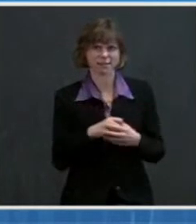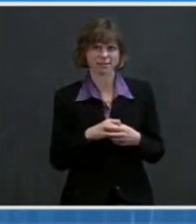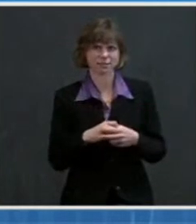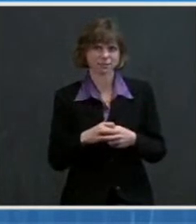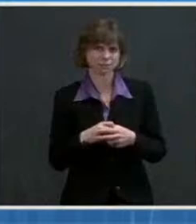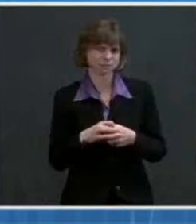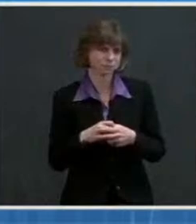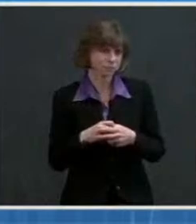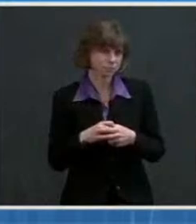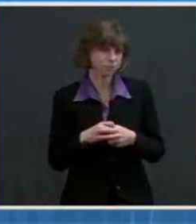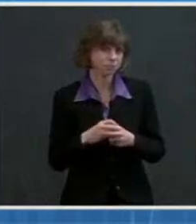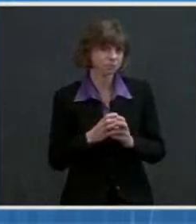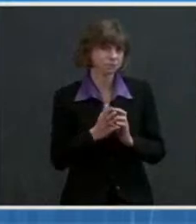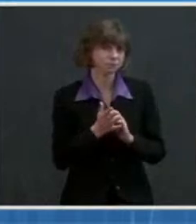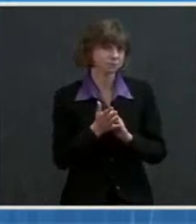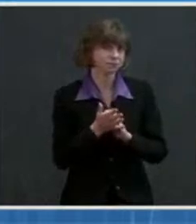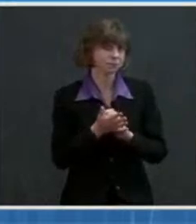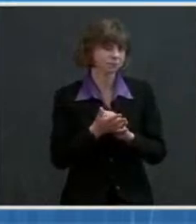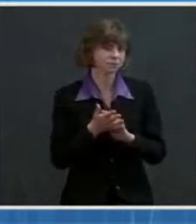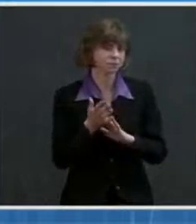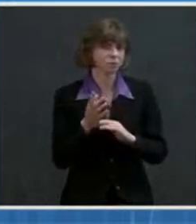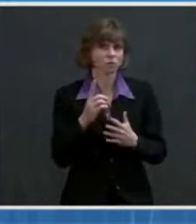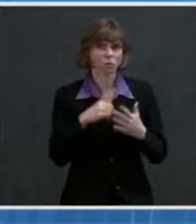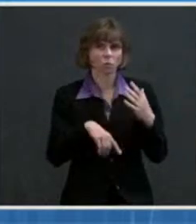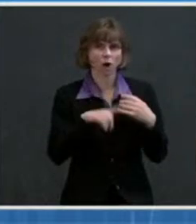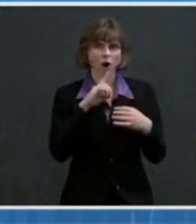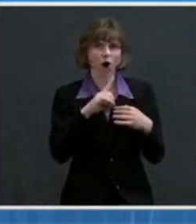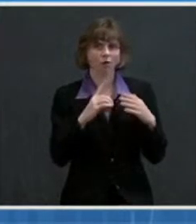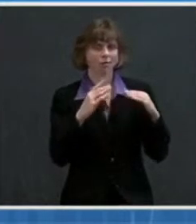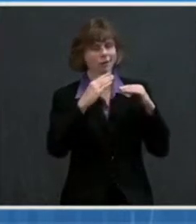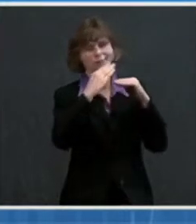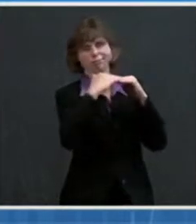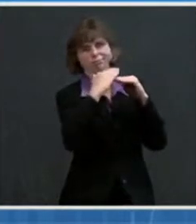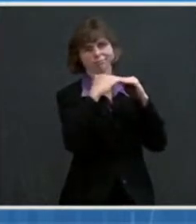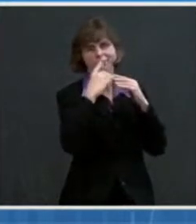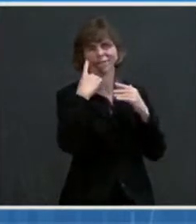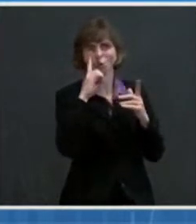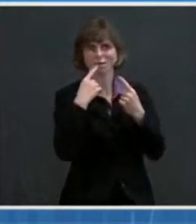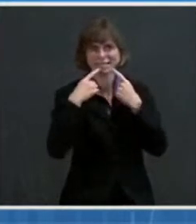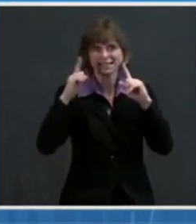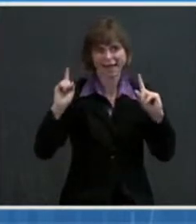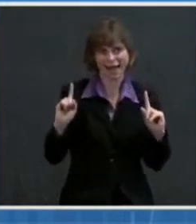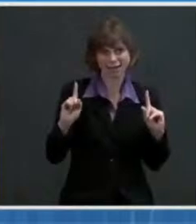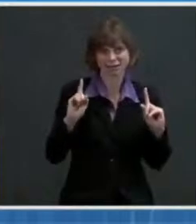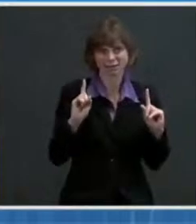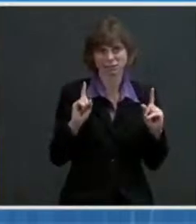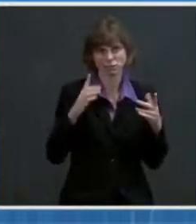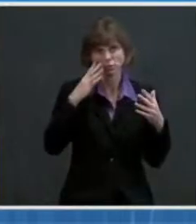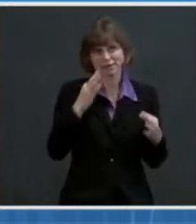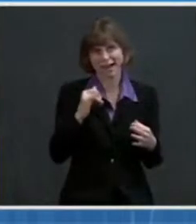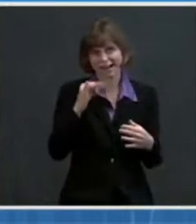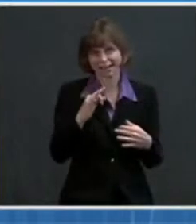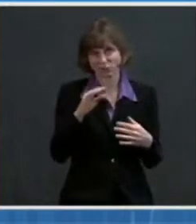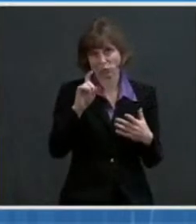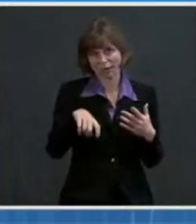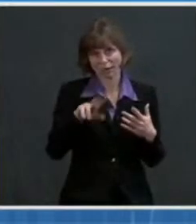AT IN THOSE STUDIES AND WHAT THRESHOLDS YOU WILL SET FOR